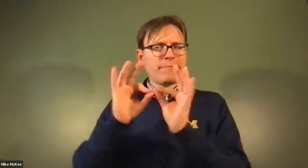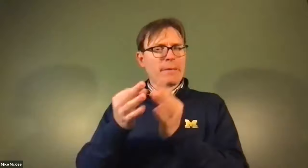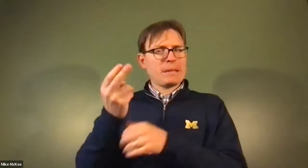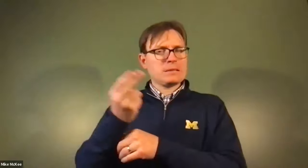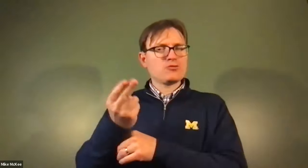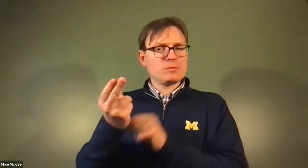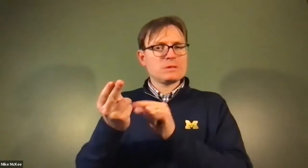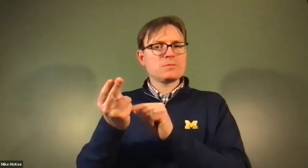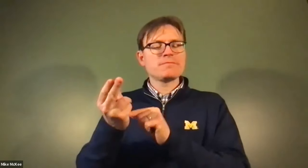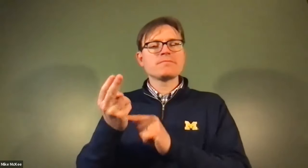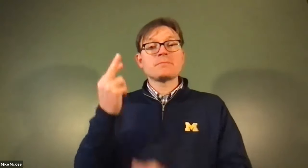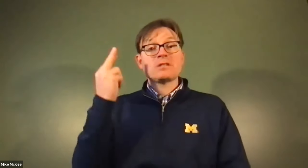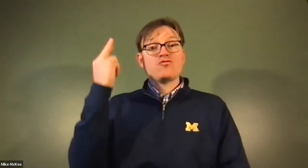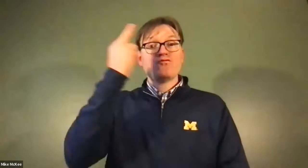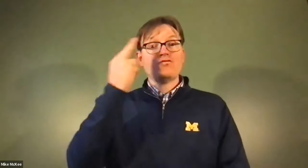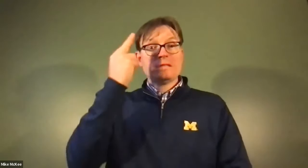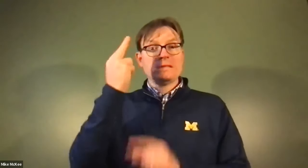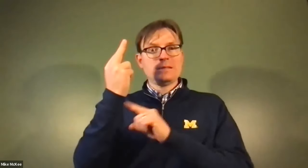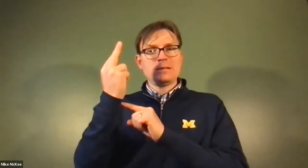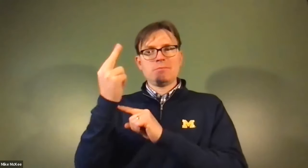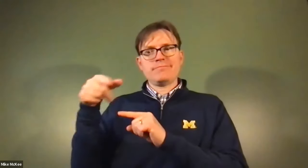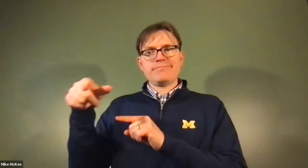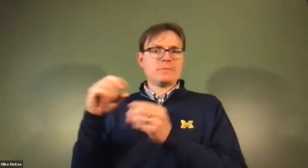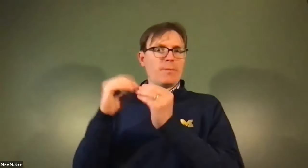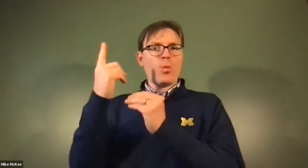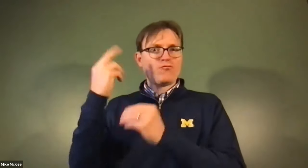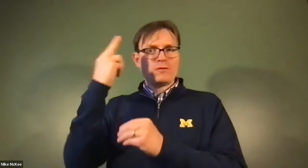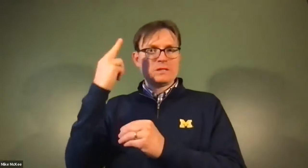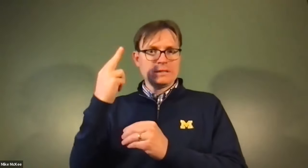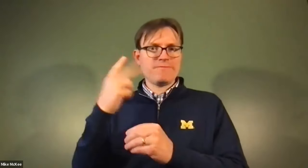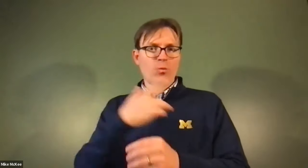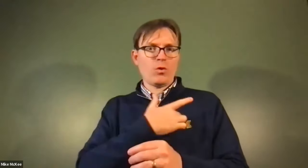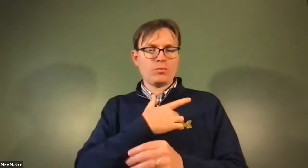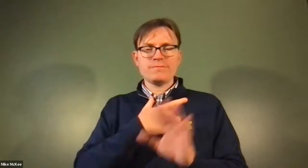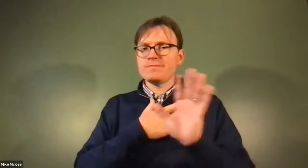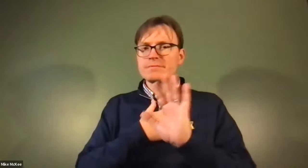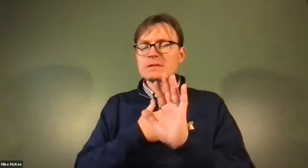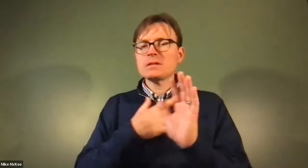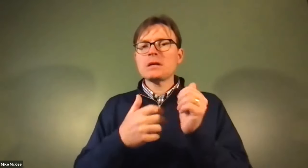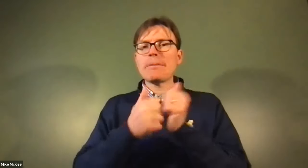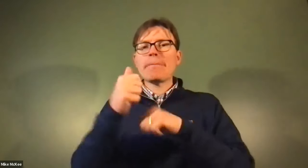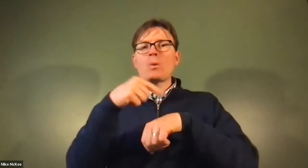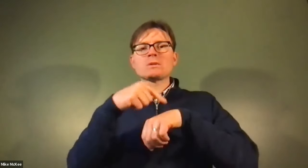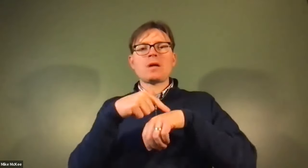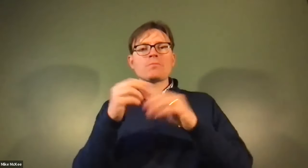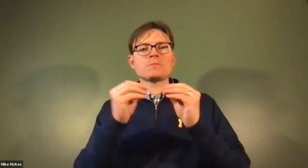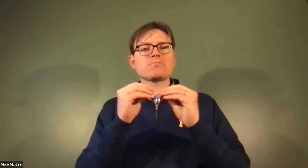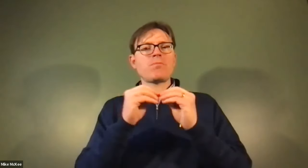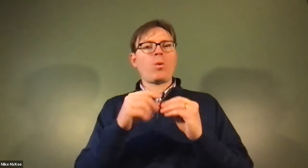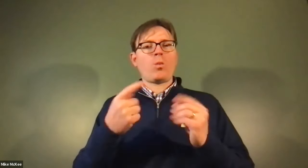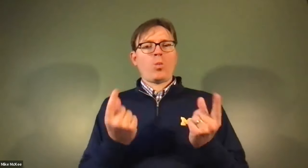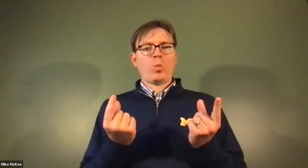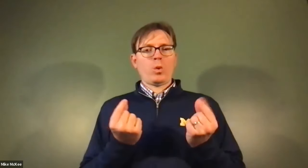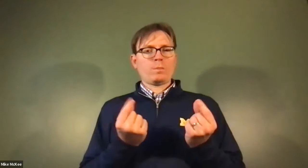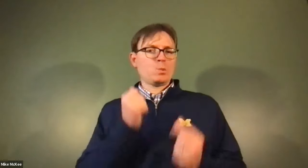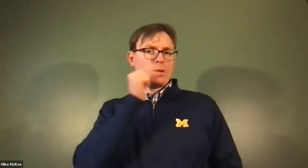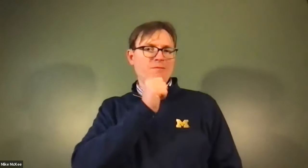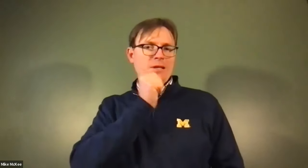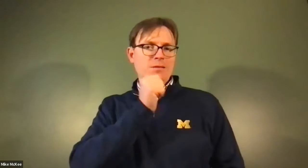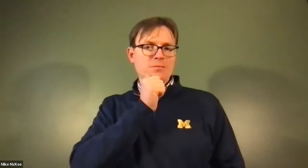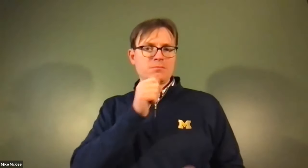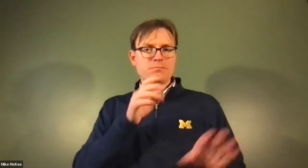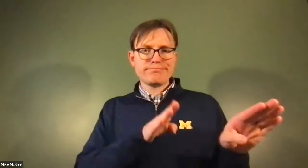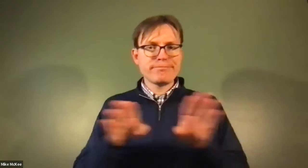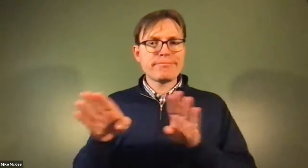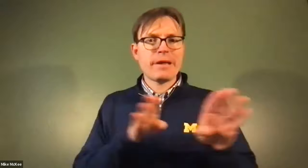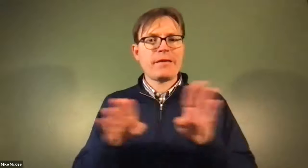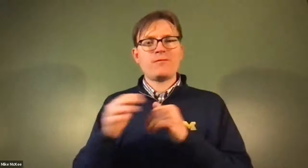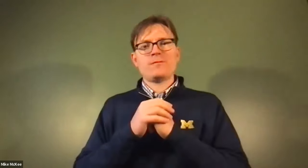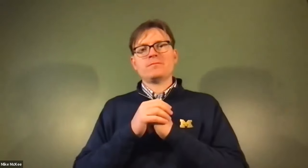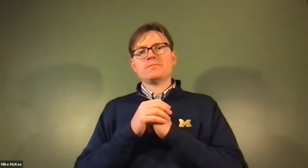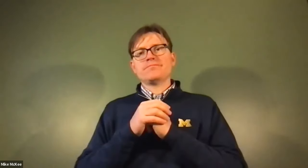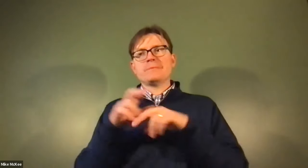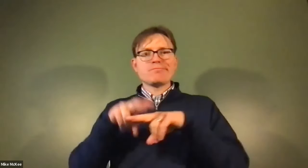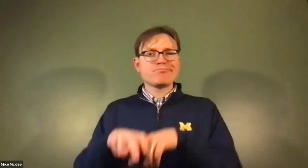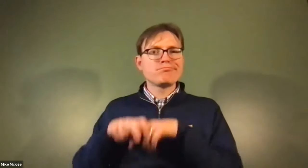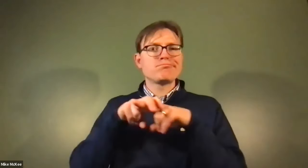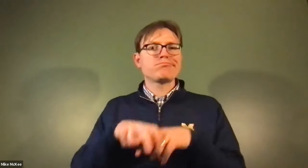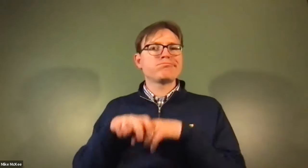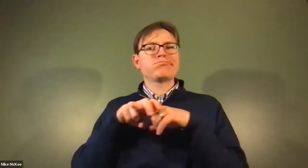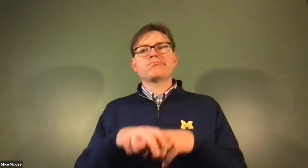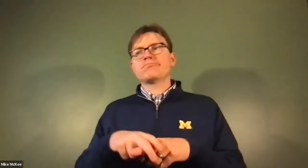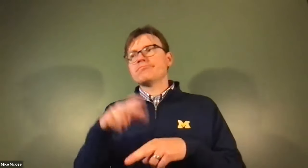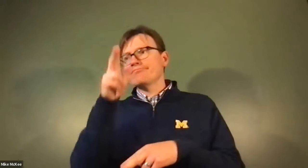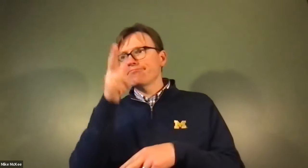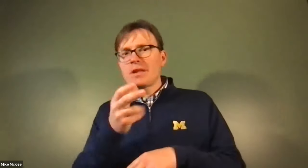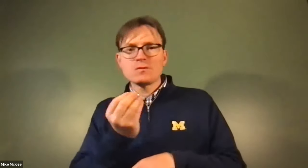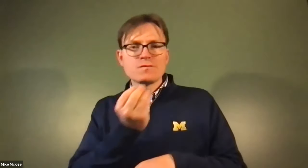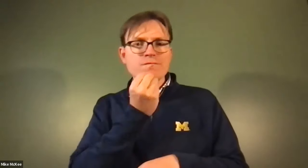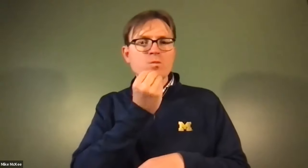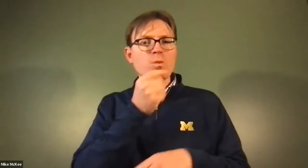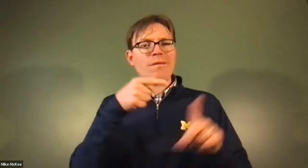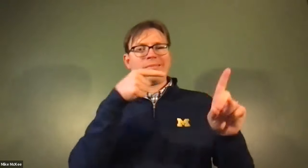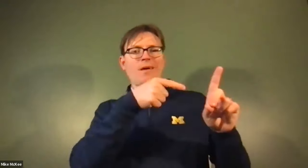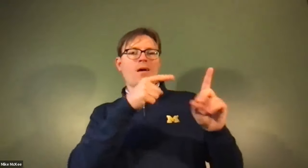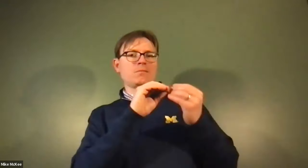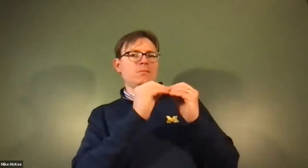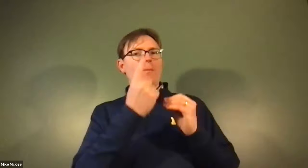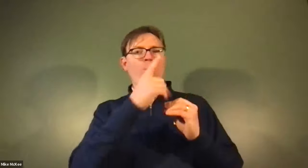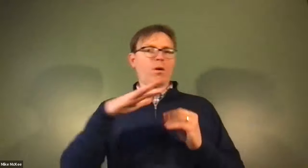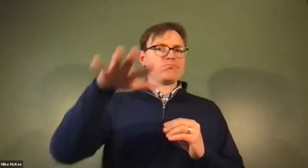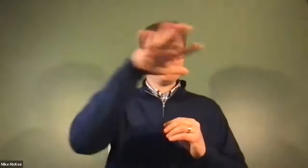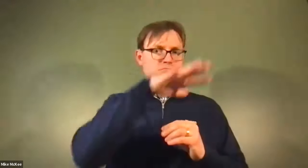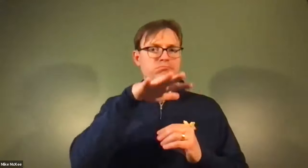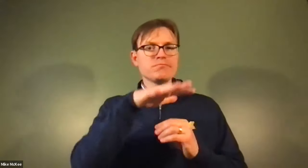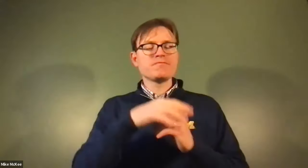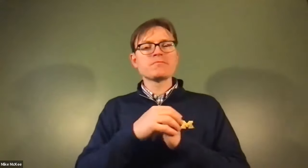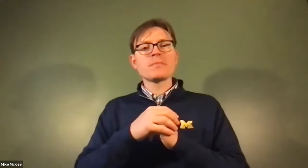James Cech: Many people think that it's a generational thing as the number one reason for heart disease, but that's not the case it's really more our daily habits and behaviors are we sedentary our is our diet poor.